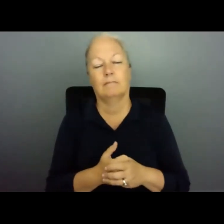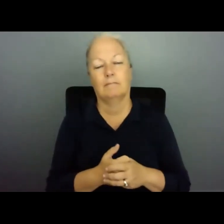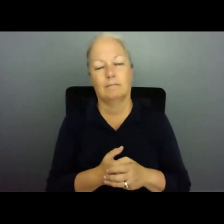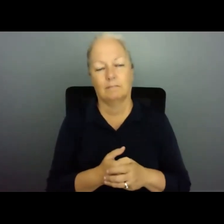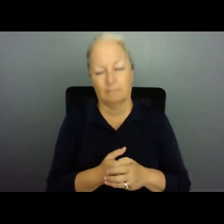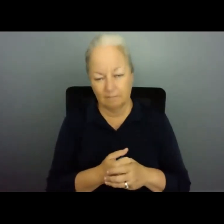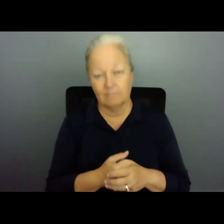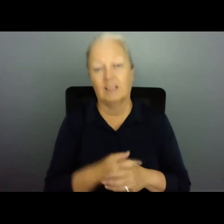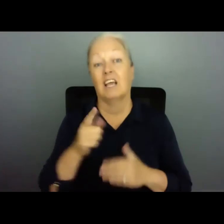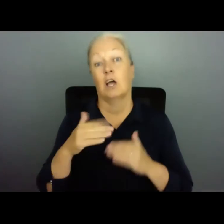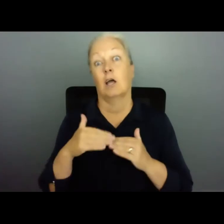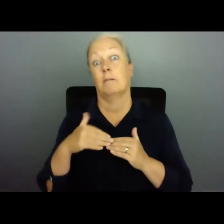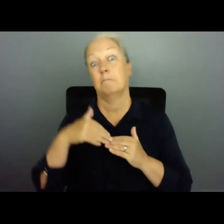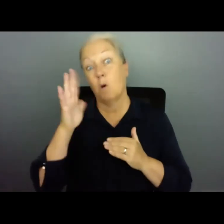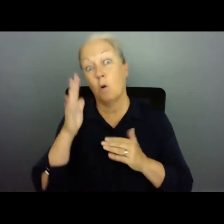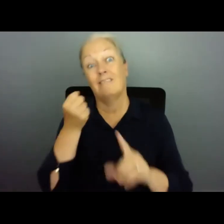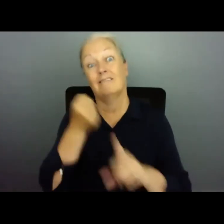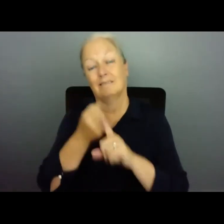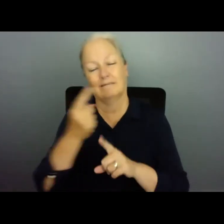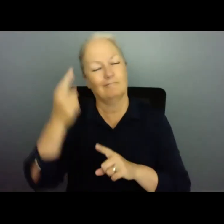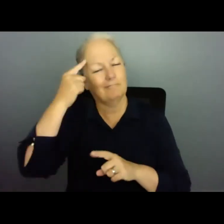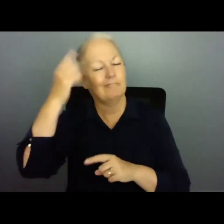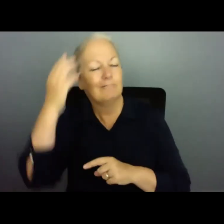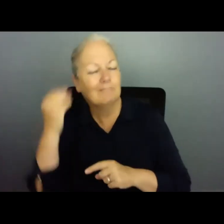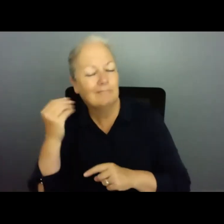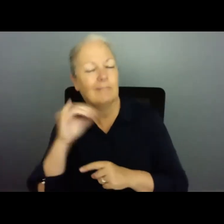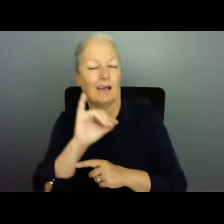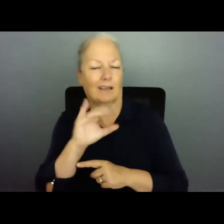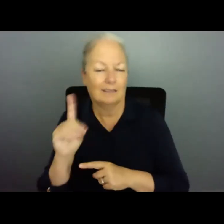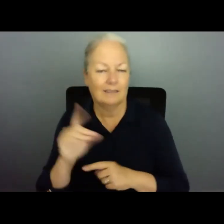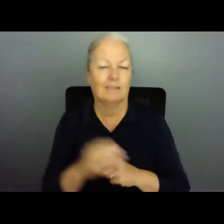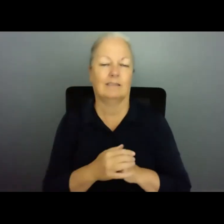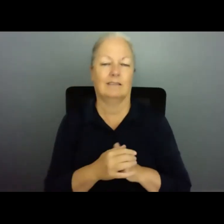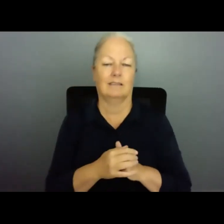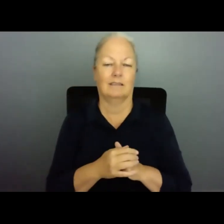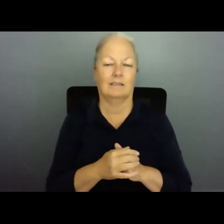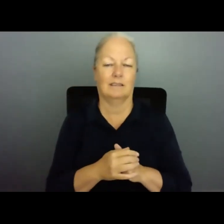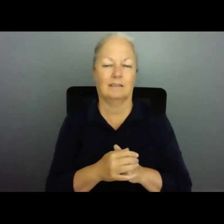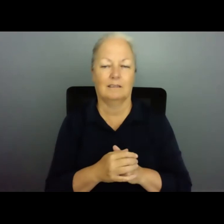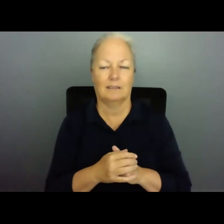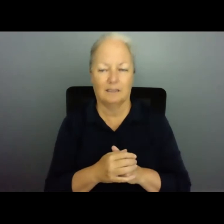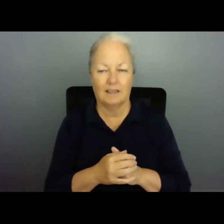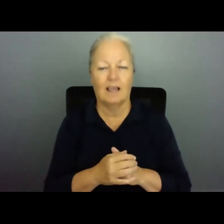intellectual disability lack of training sports job plays different kinds of talents